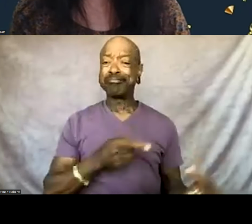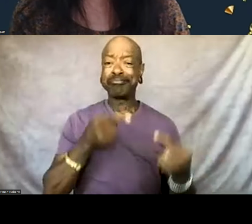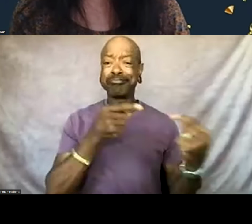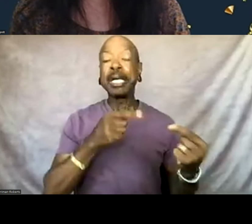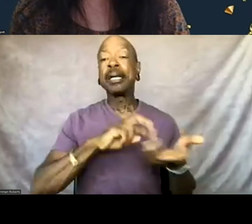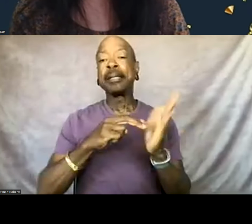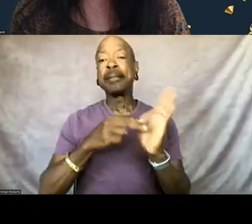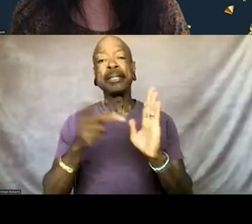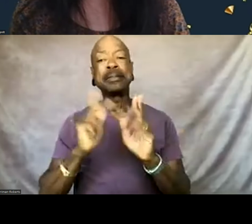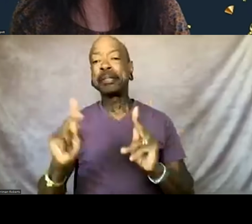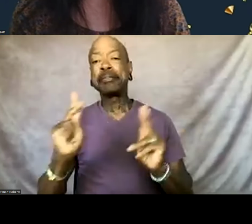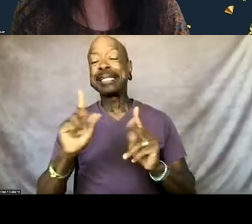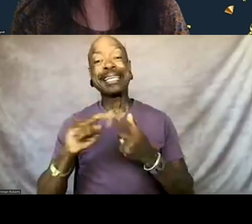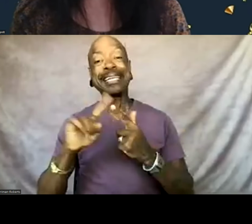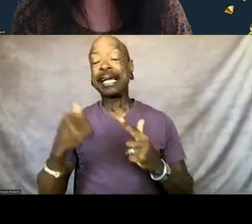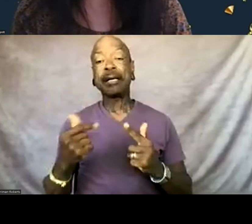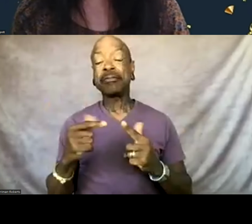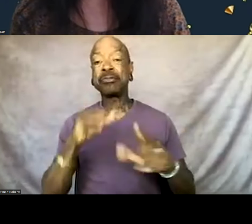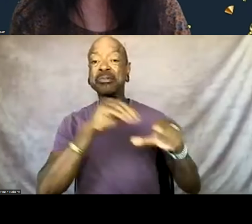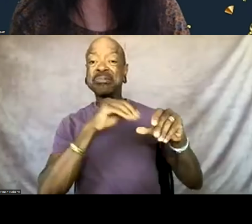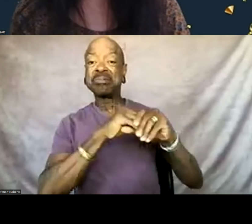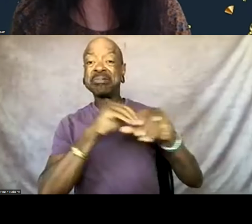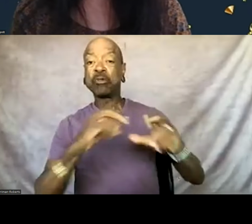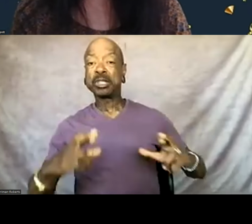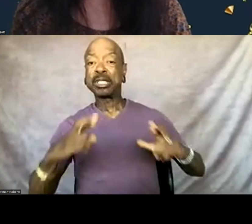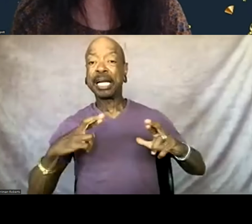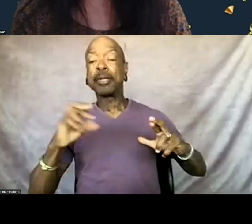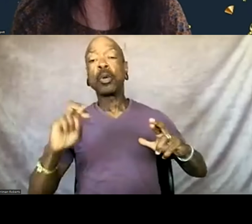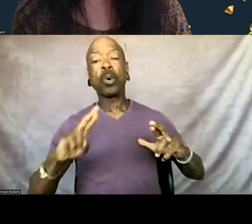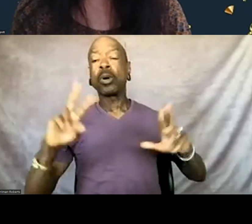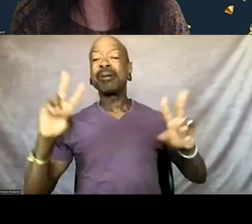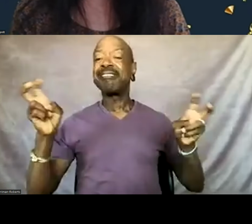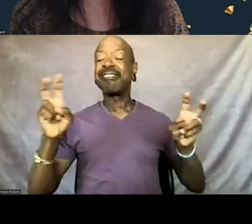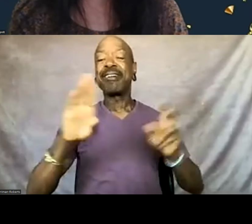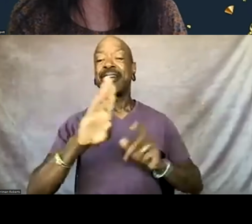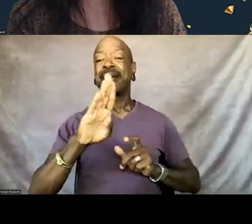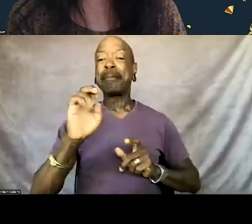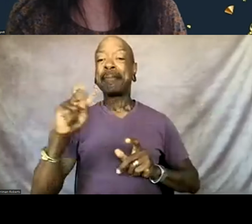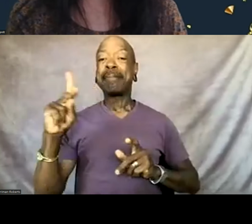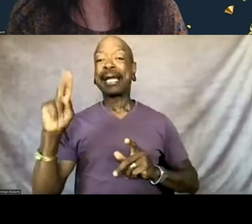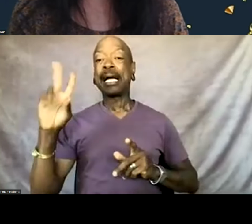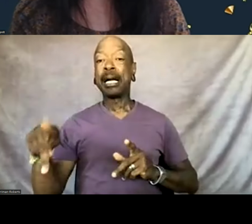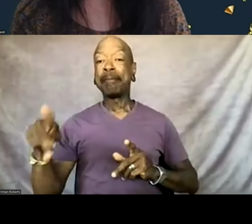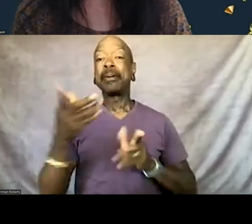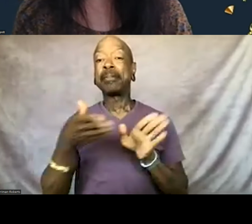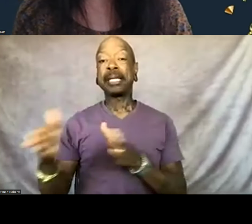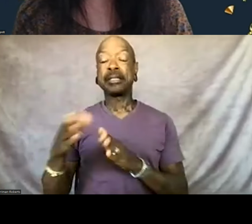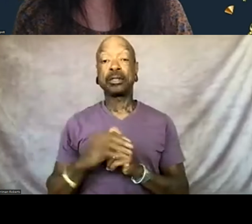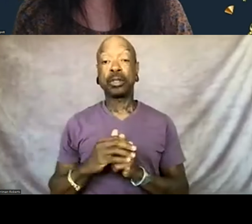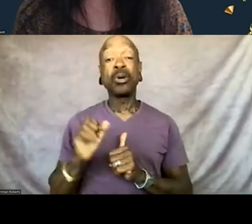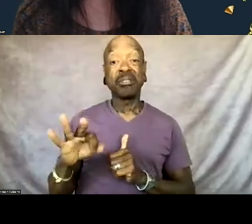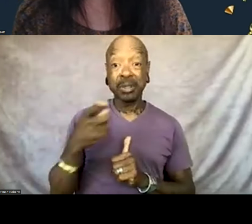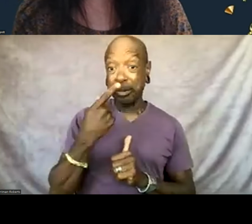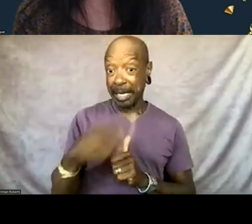only being able to save $2,000 , you know, is really hard for people. And it means that people can't have retirement